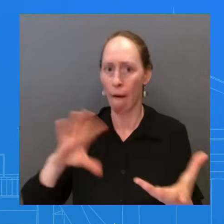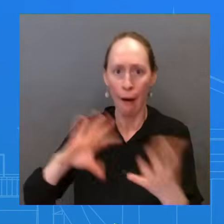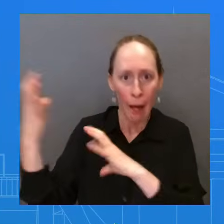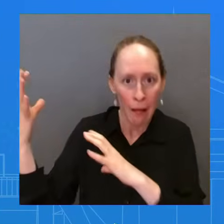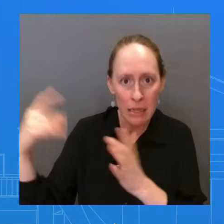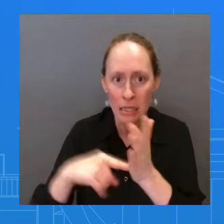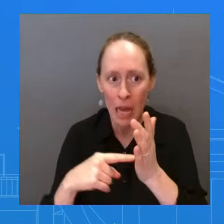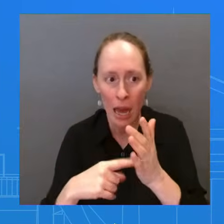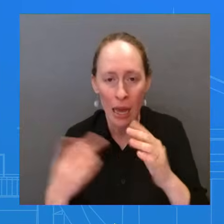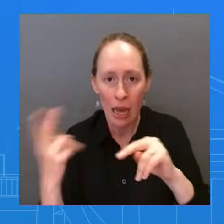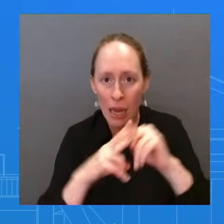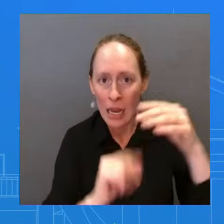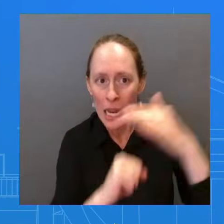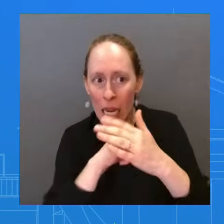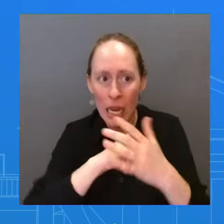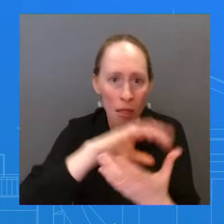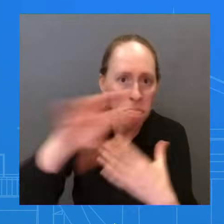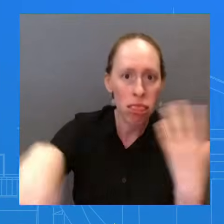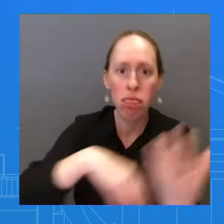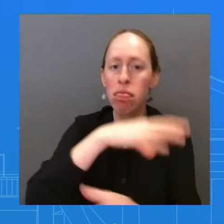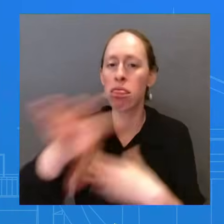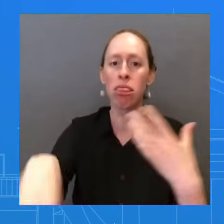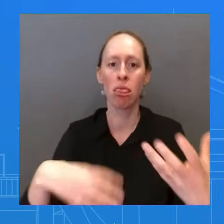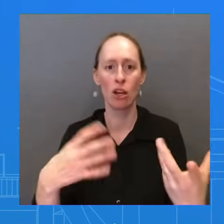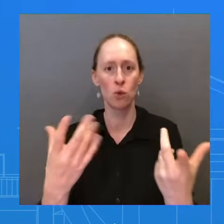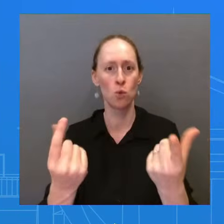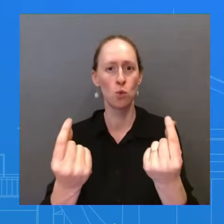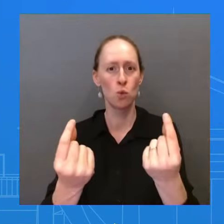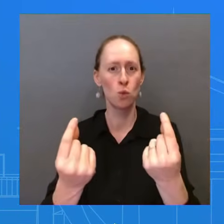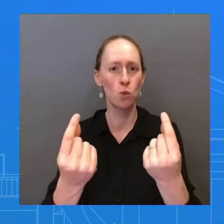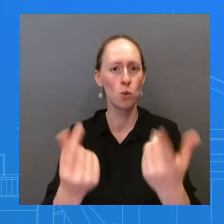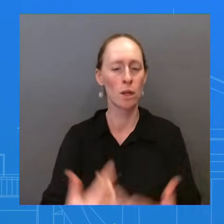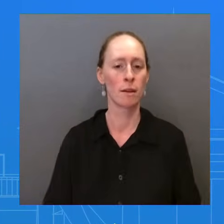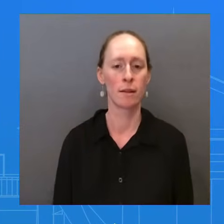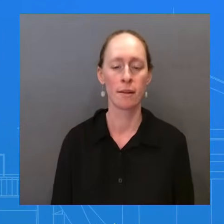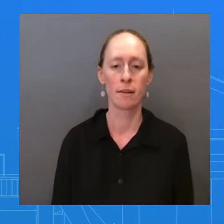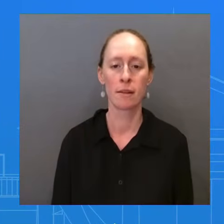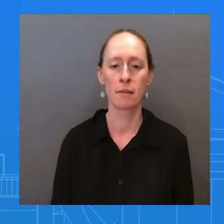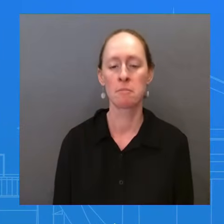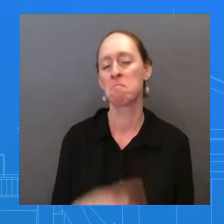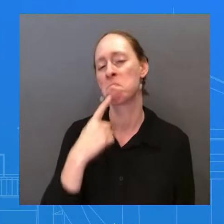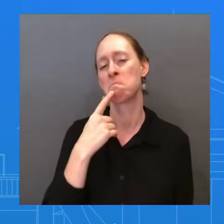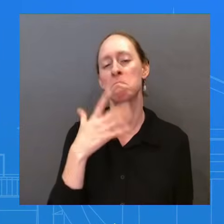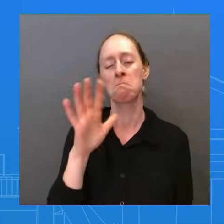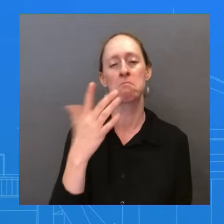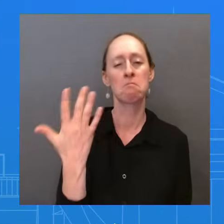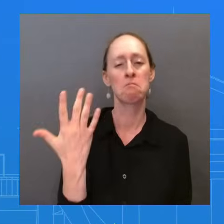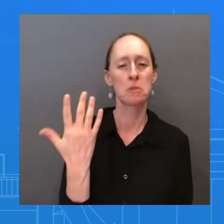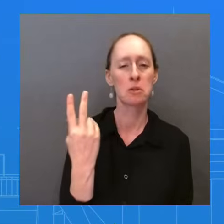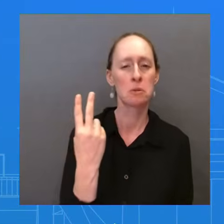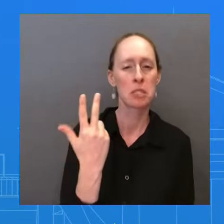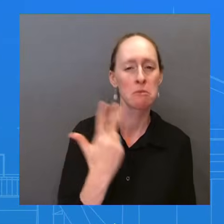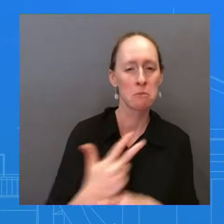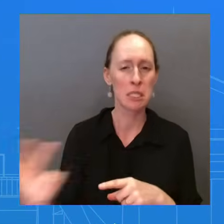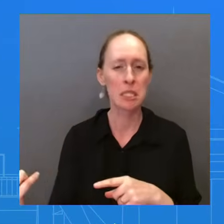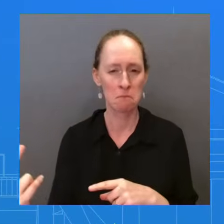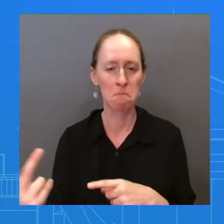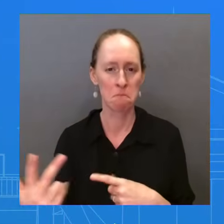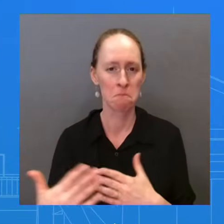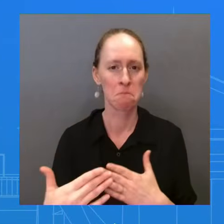And this one is consistent with the last three or four in terms of the amount and the kinds of material that's in it. We're going to be able to keep that up